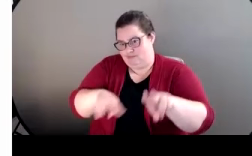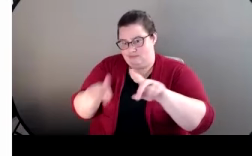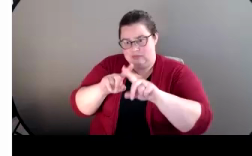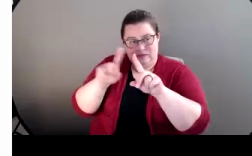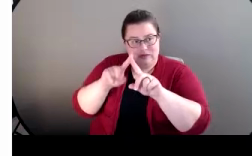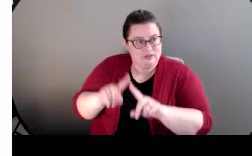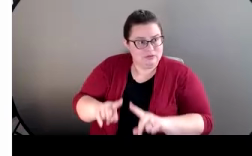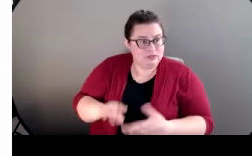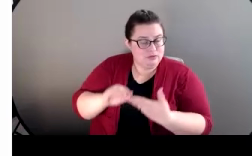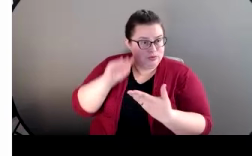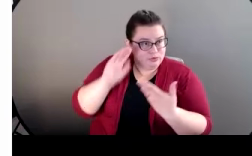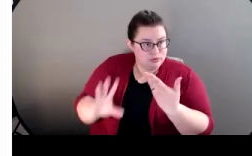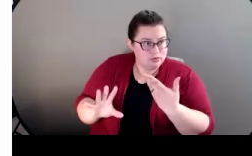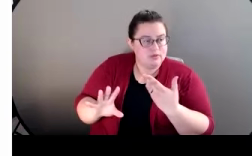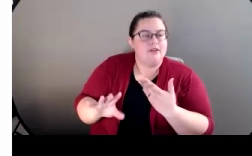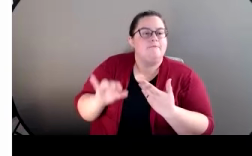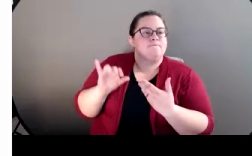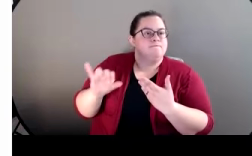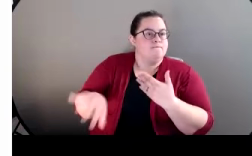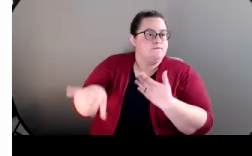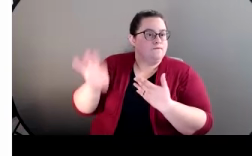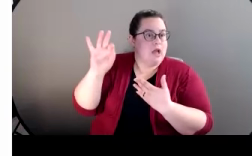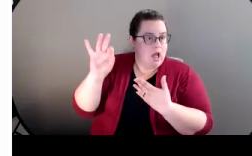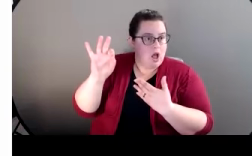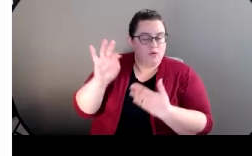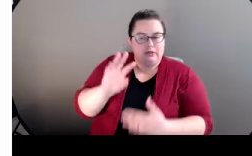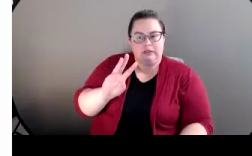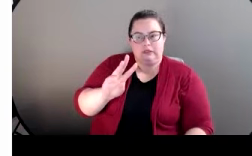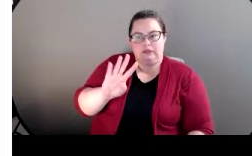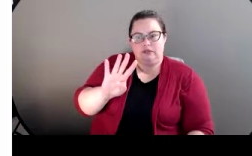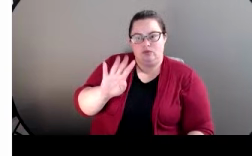and they found that 64.25 percent of the students